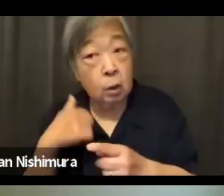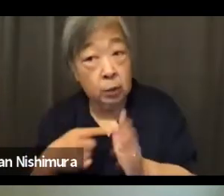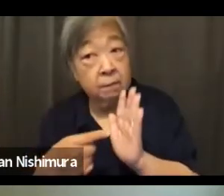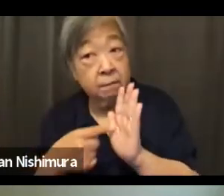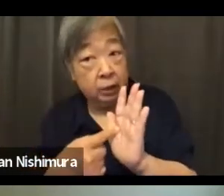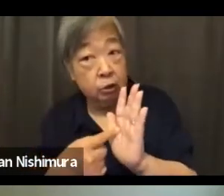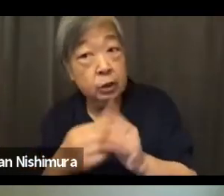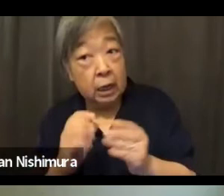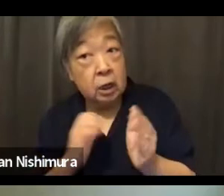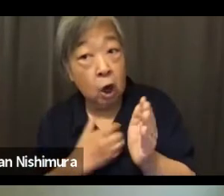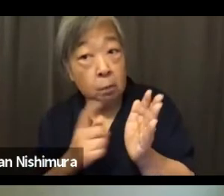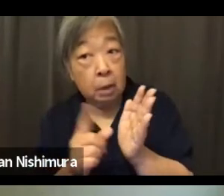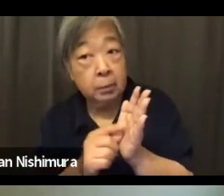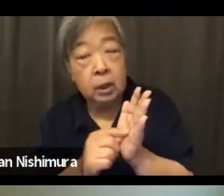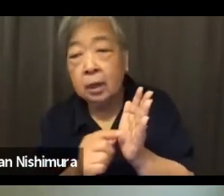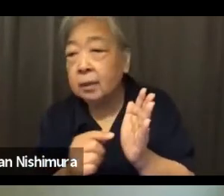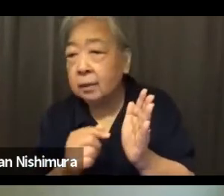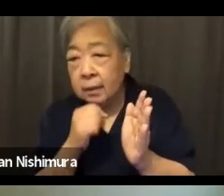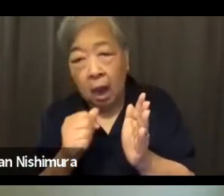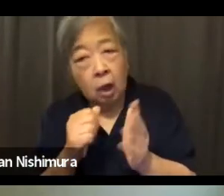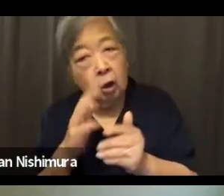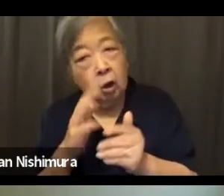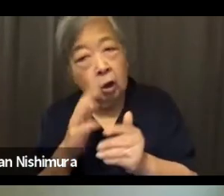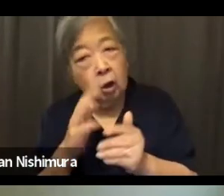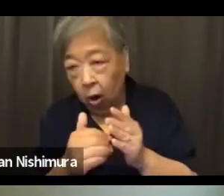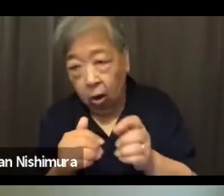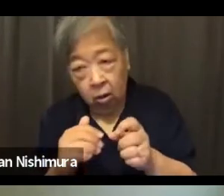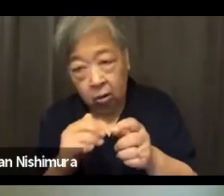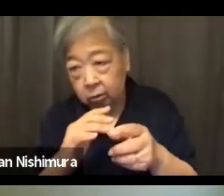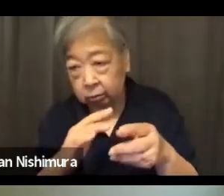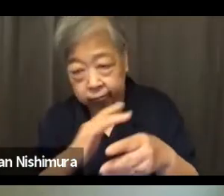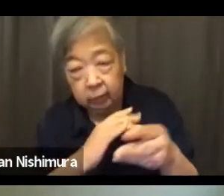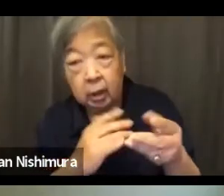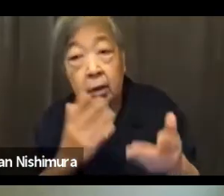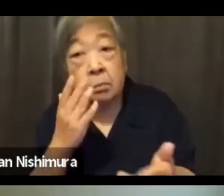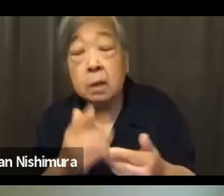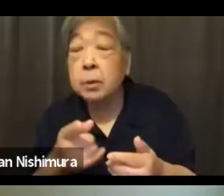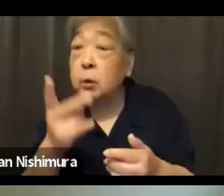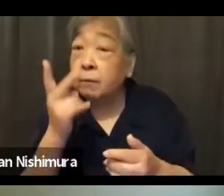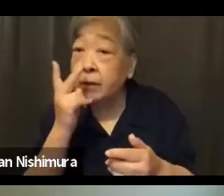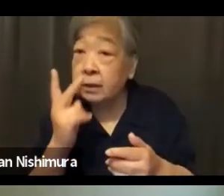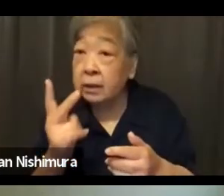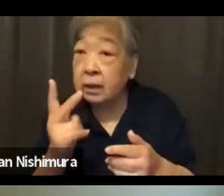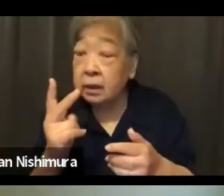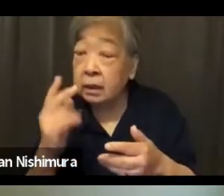This is not an exhaustive list, and you may have seen them outlined in different ways